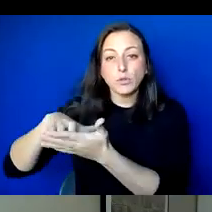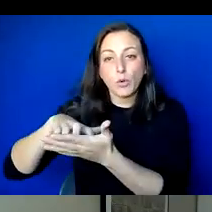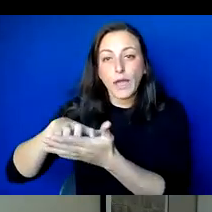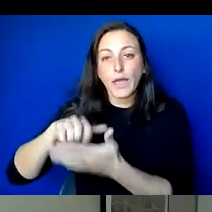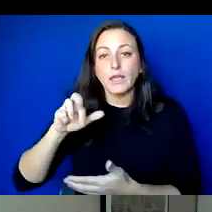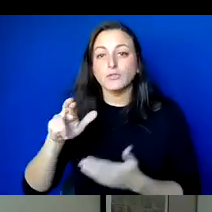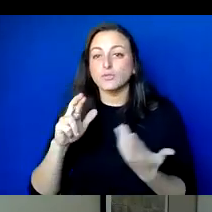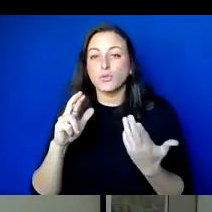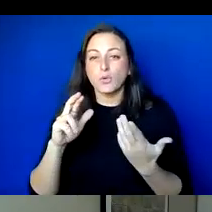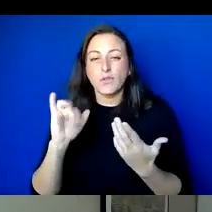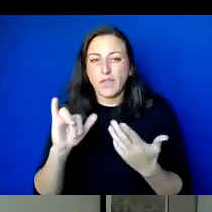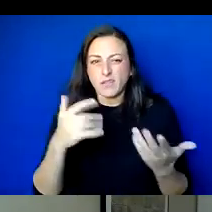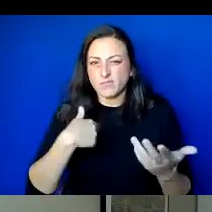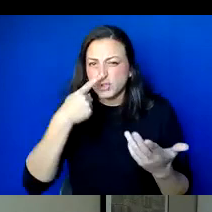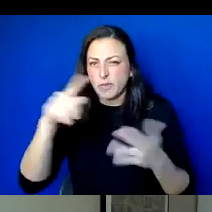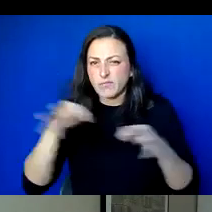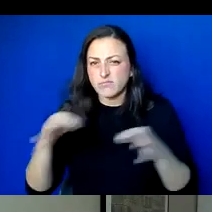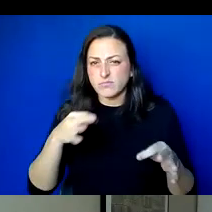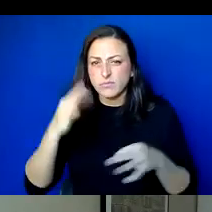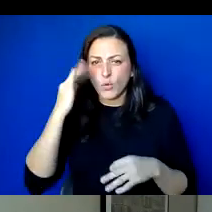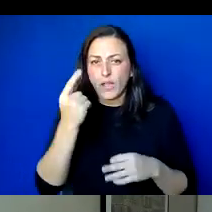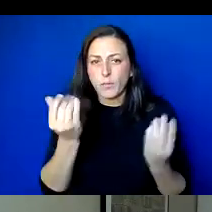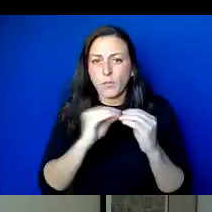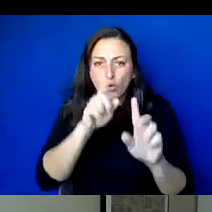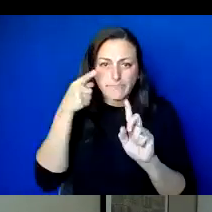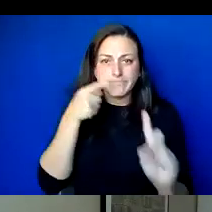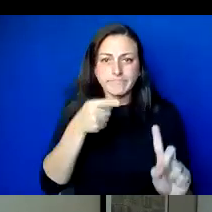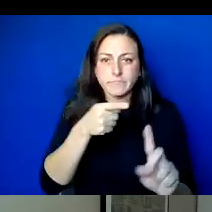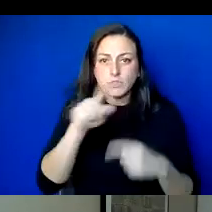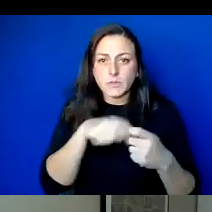a bit about that and why it looks like there's a bit more targeted to certain conditions. And two,